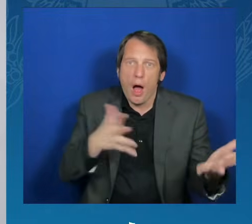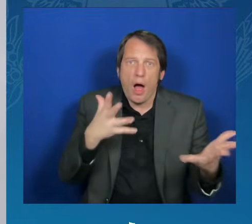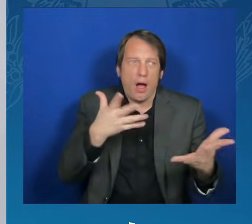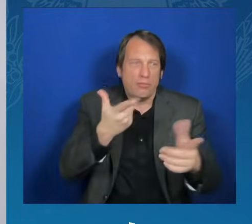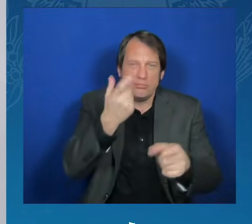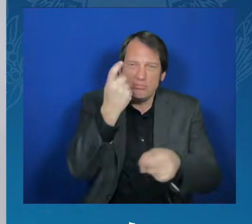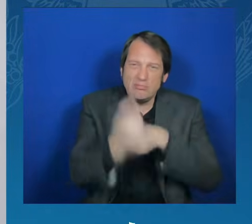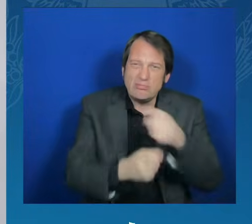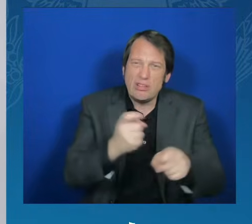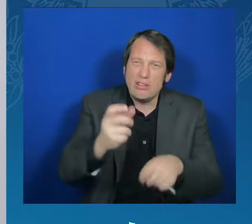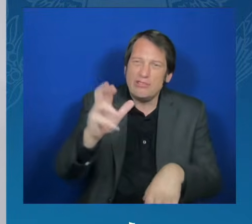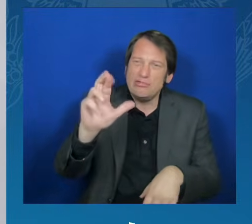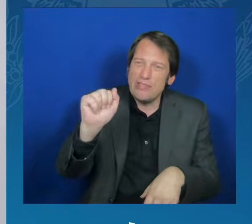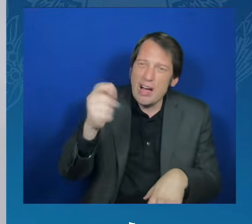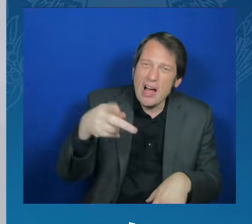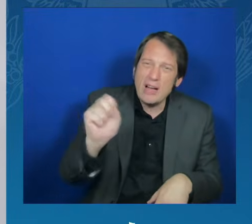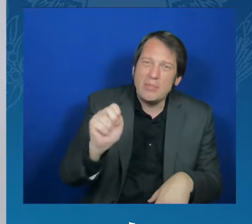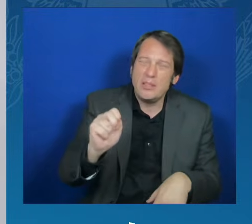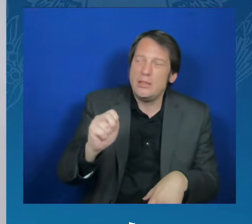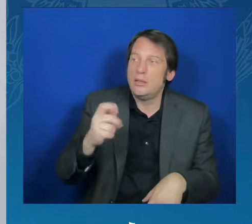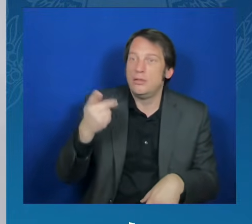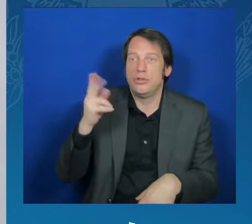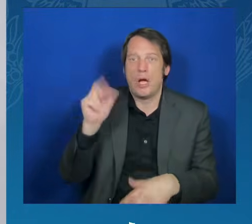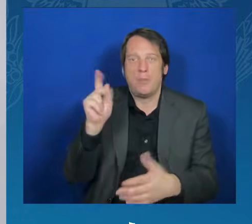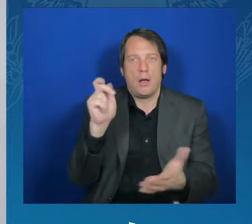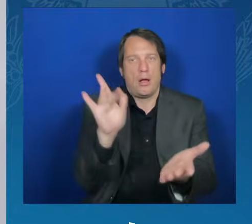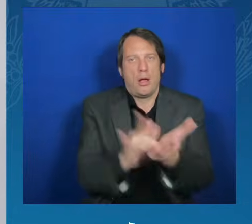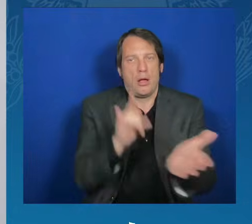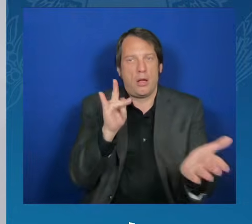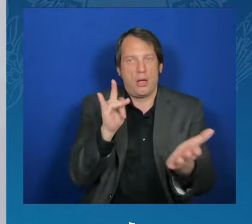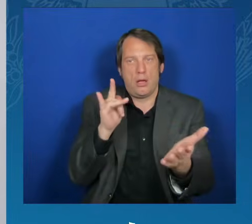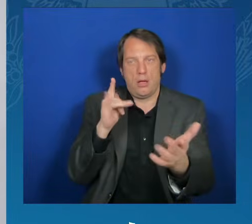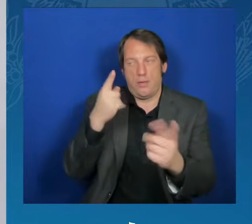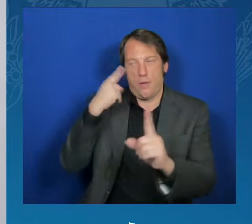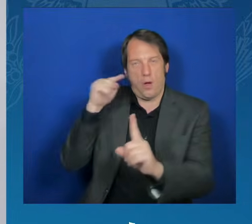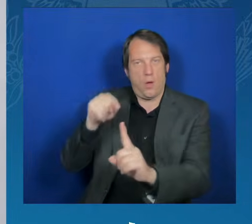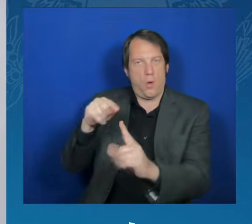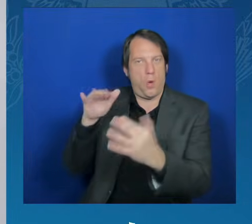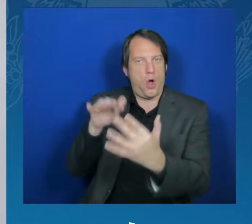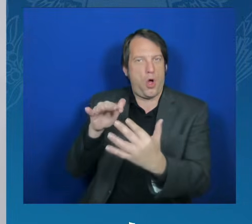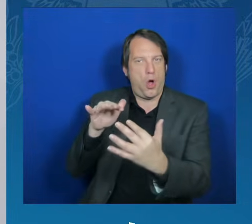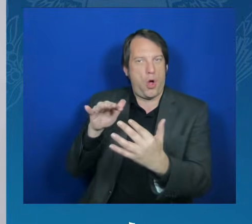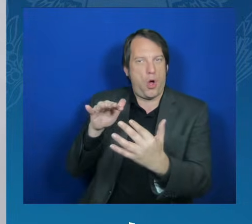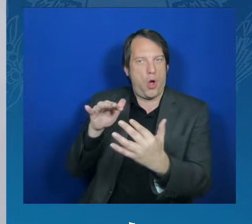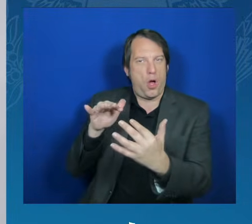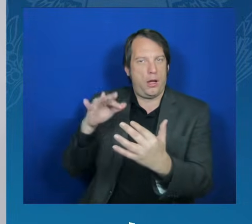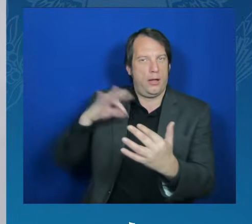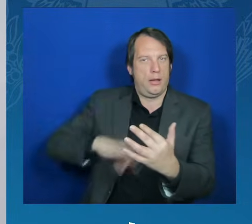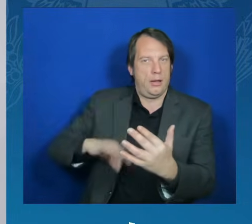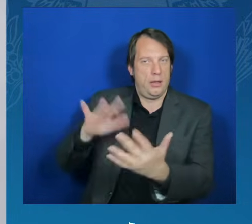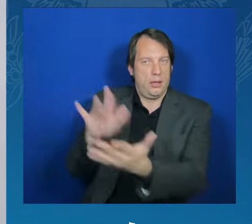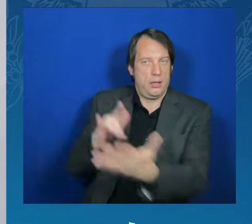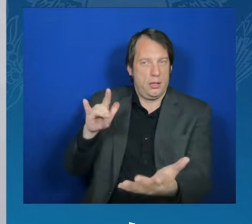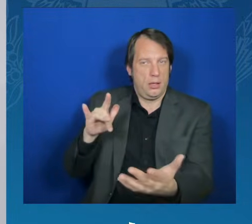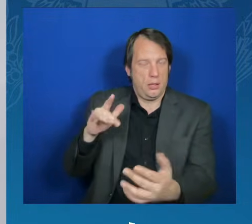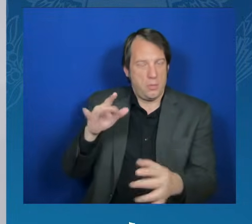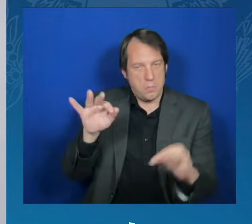And it is important that we remember what that was